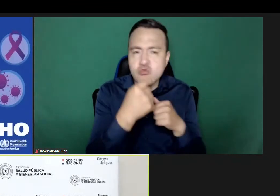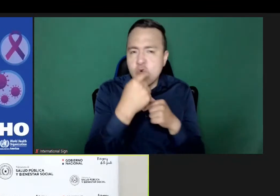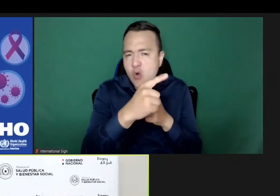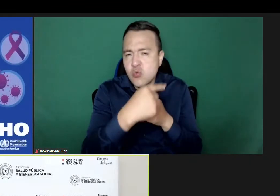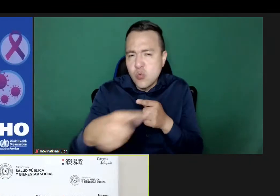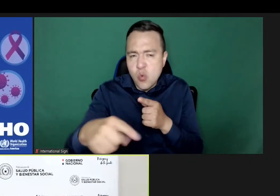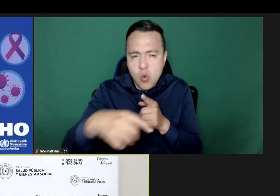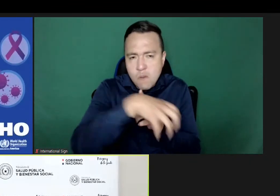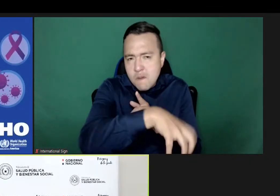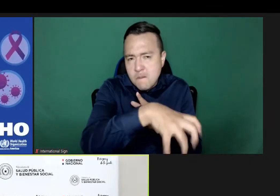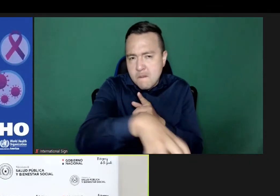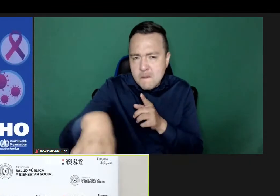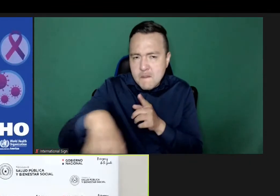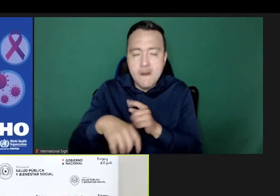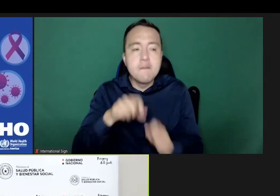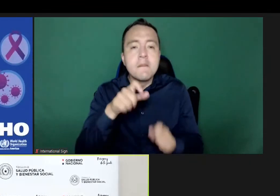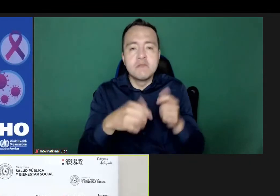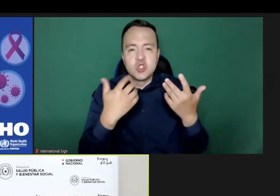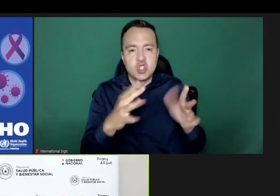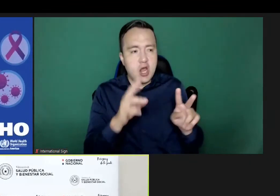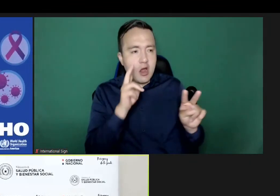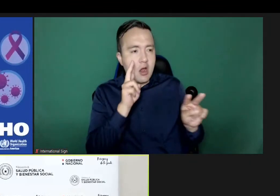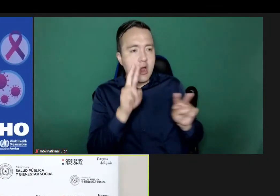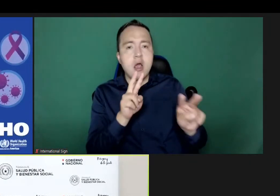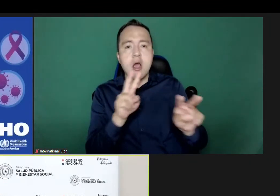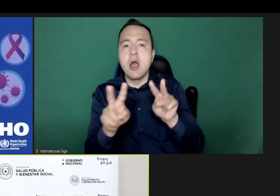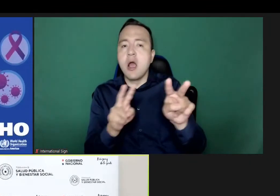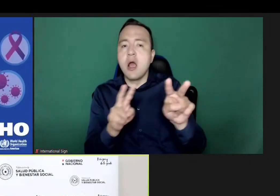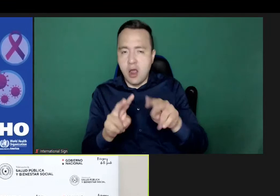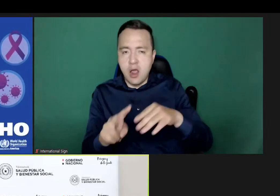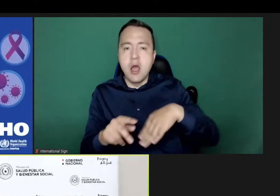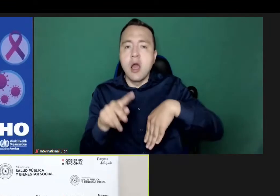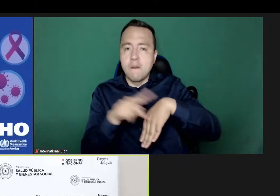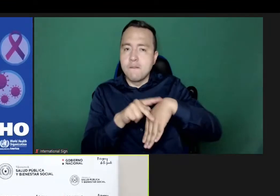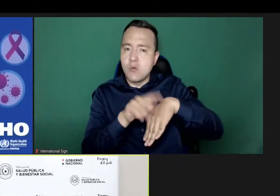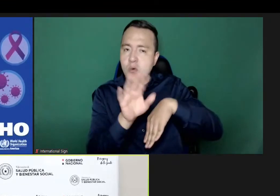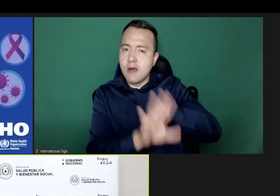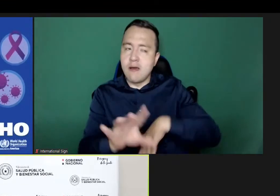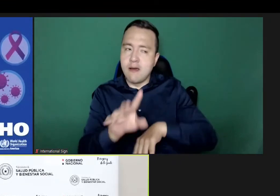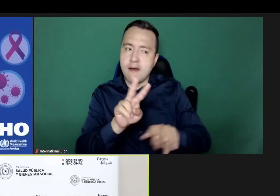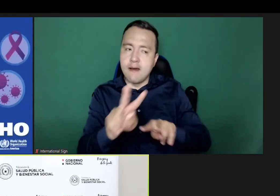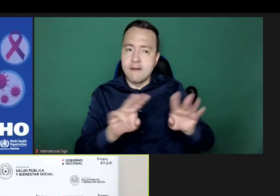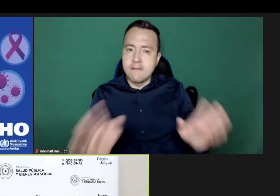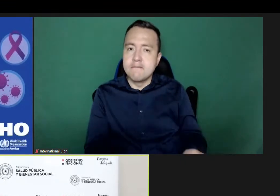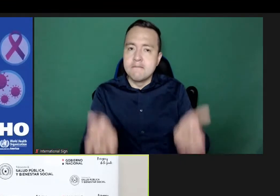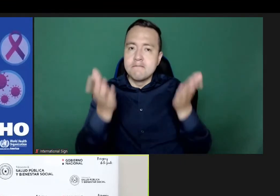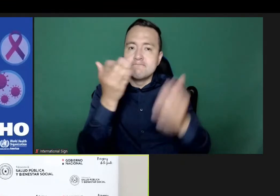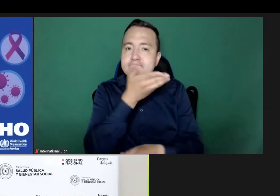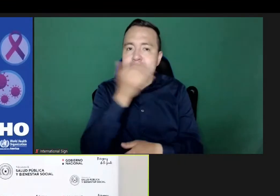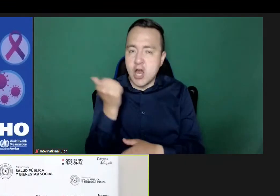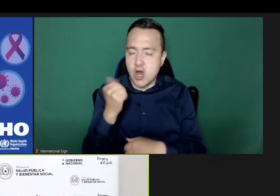preliminary reports on improved lifestyle for a large part of the population.